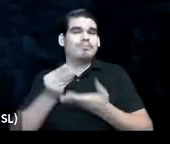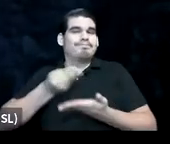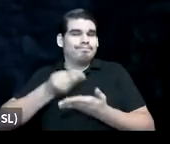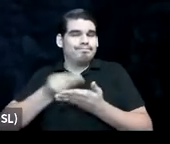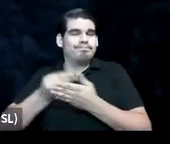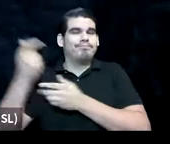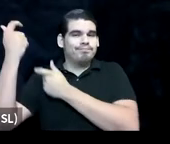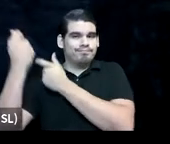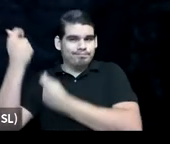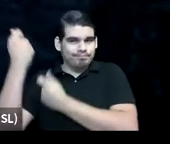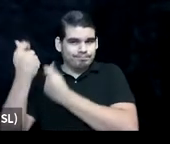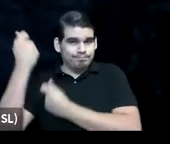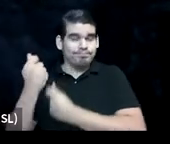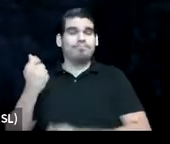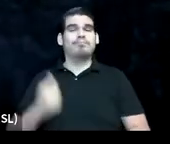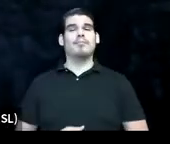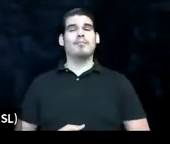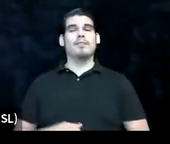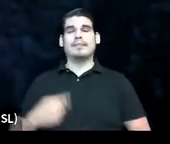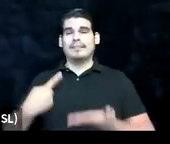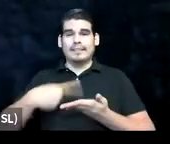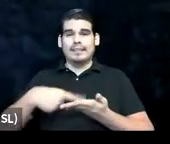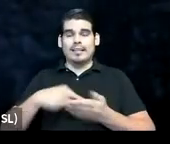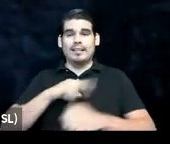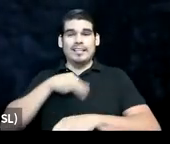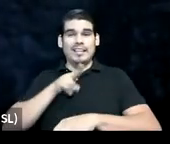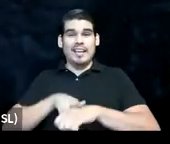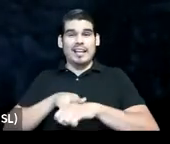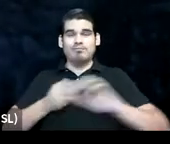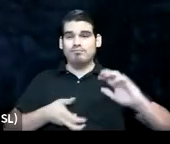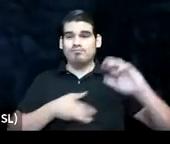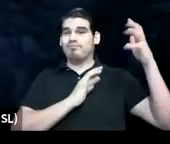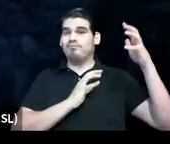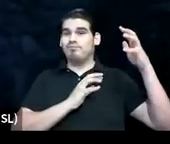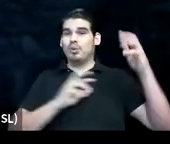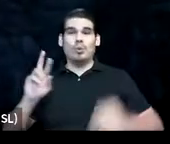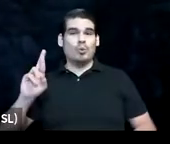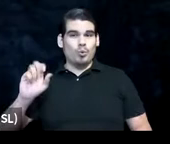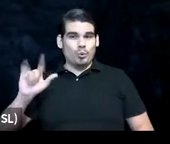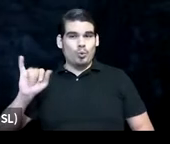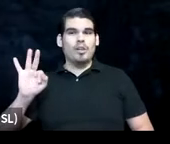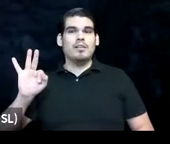That colleges would be would be urge to have something as a backup something more. So as backup and a strength stronger backup that we currently have.